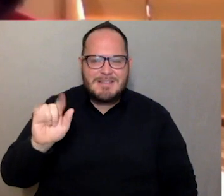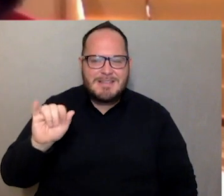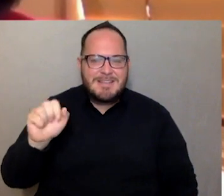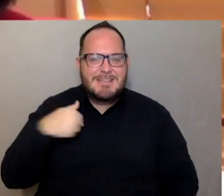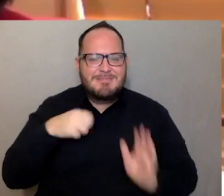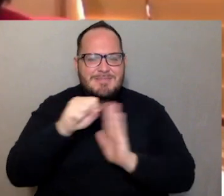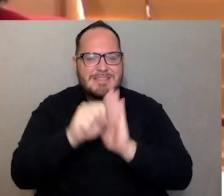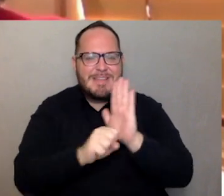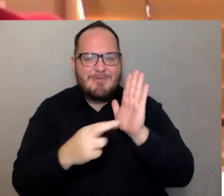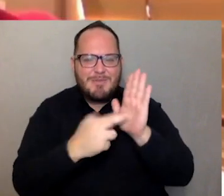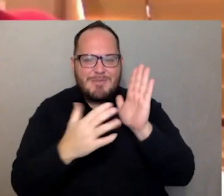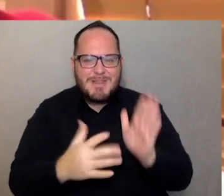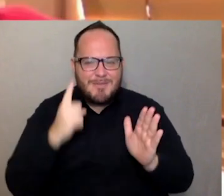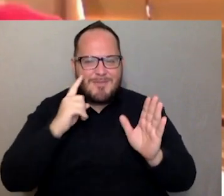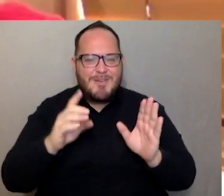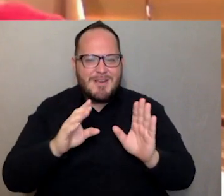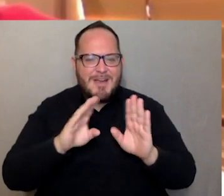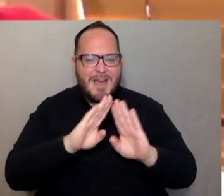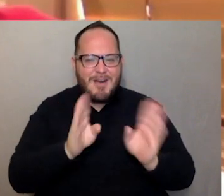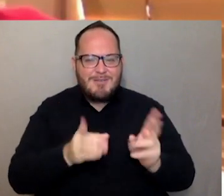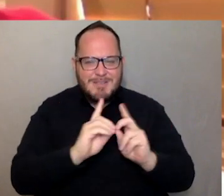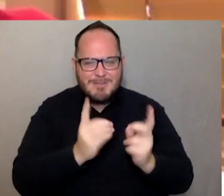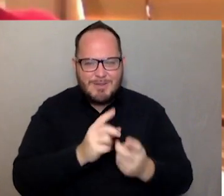STATE REPRESENTATIVE FOR HOUSE DISTRICT 38. I WANT TO SHARE A STORY. ON A RAINY DAY THIS LAST